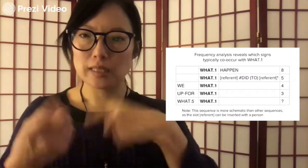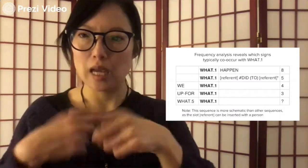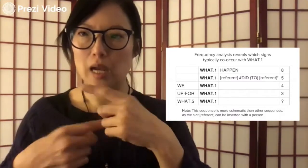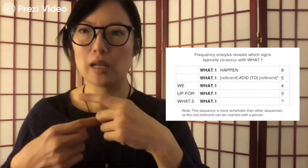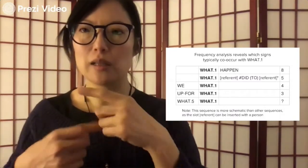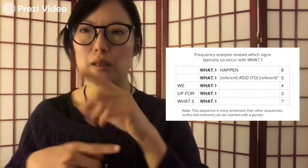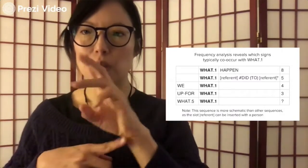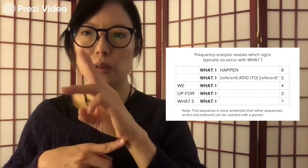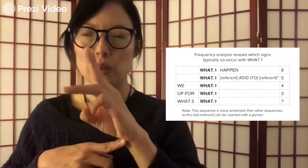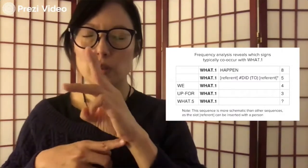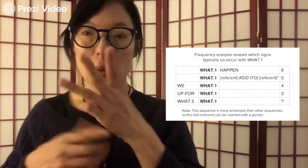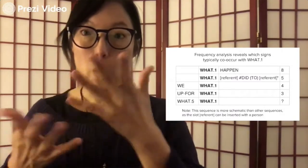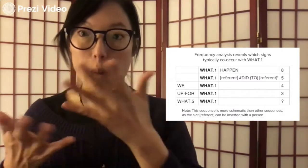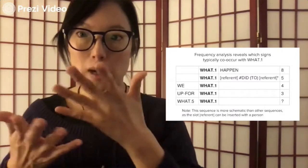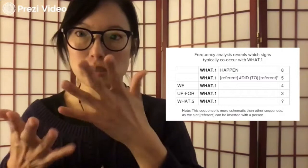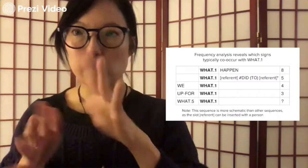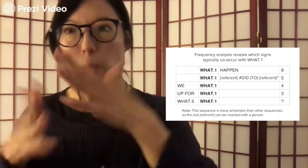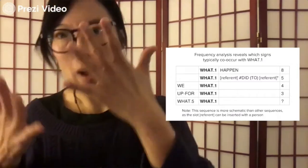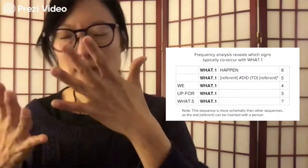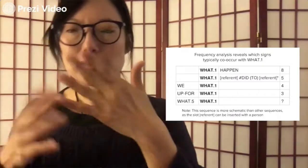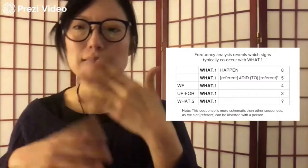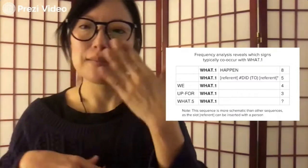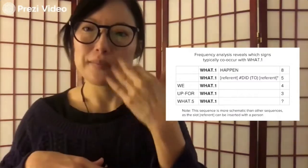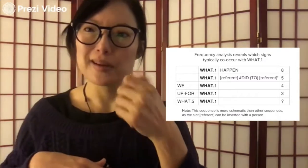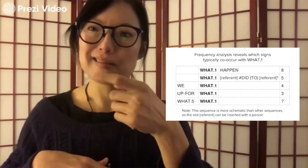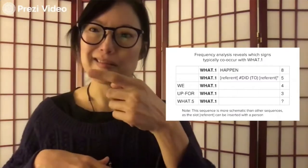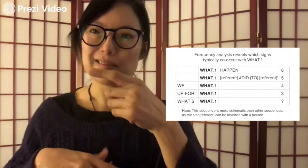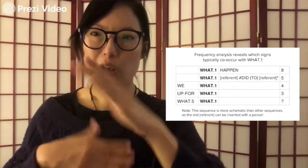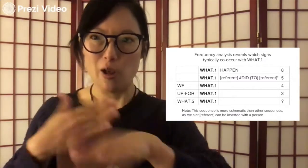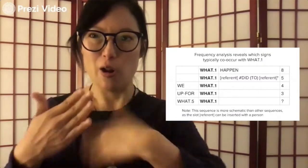figured out whether to tease apart all the variants of the